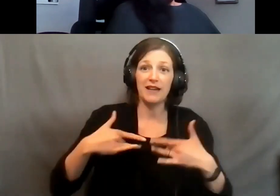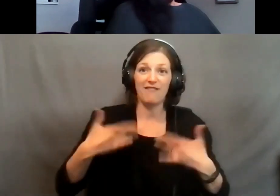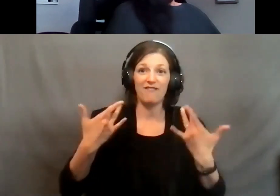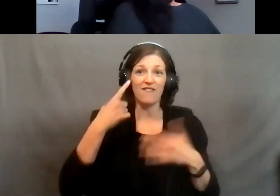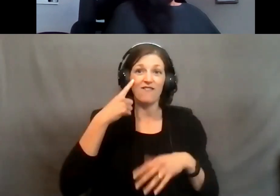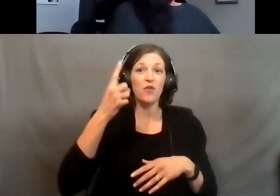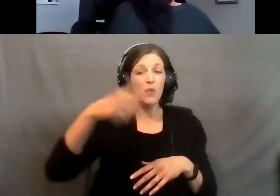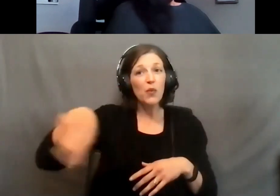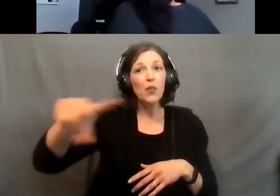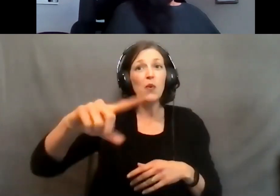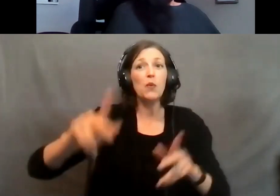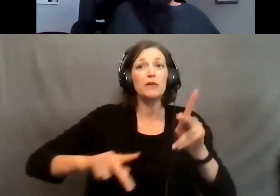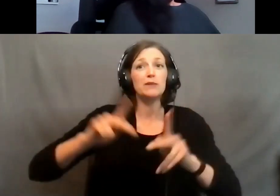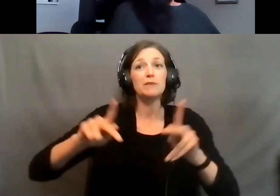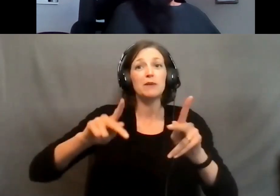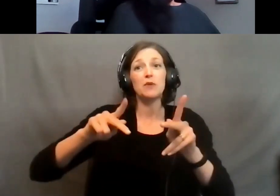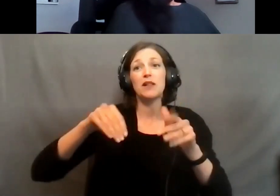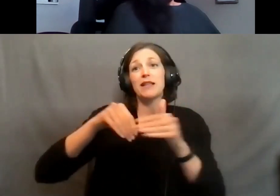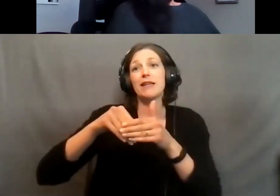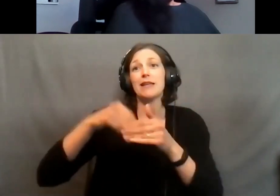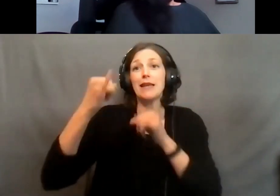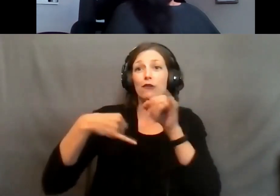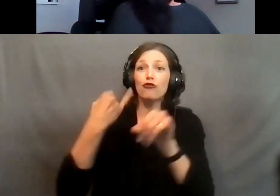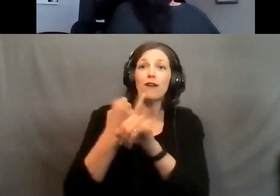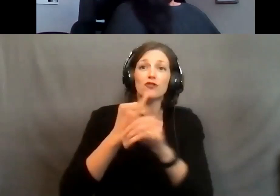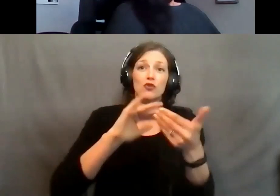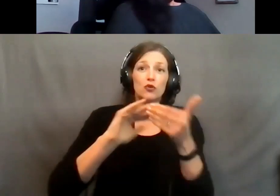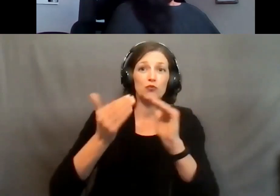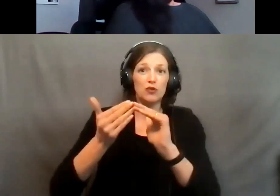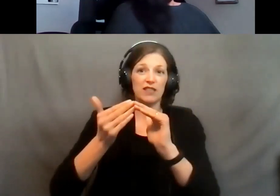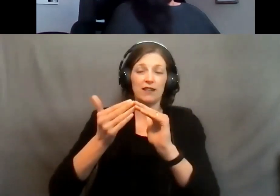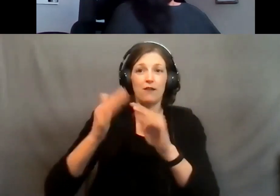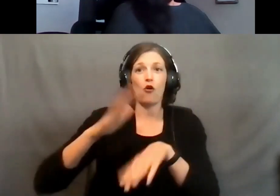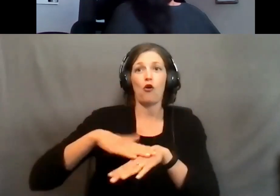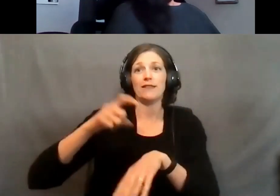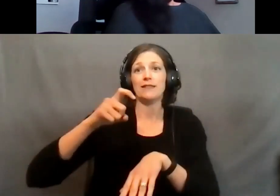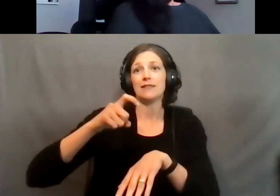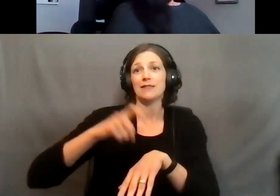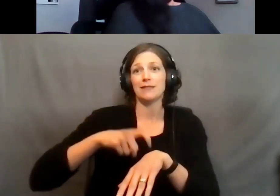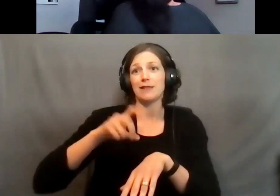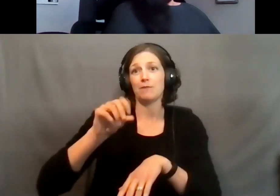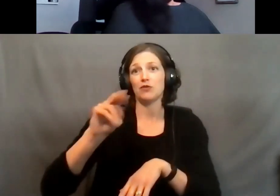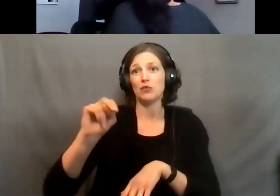13:11:49 in the international community on a different time zone so that we can do some